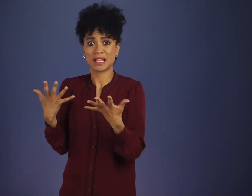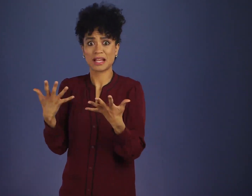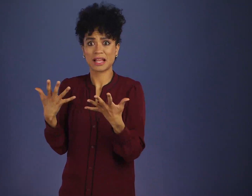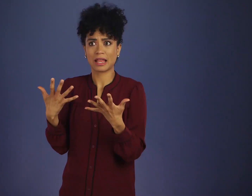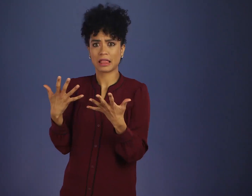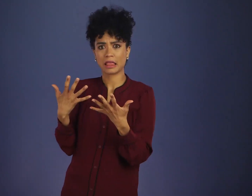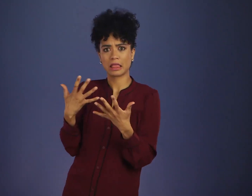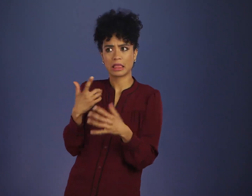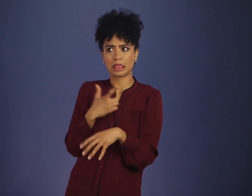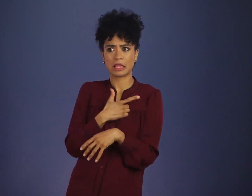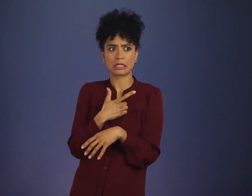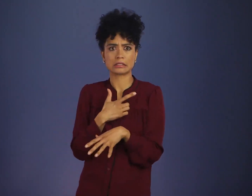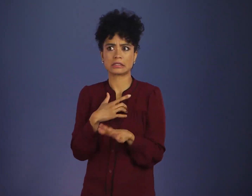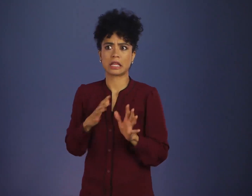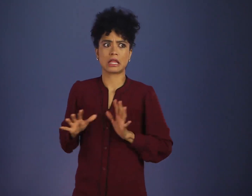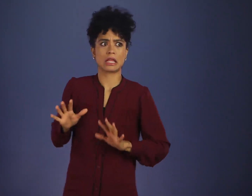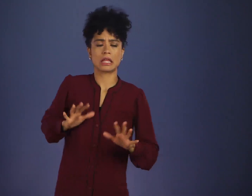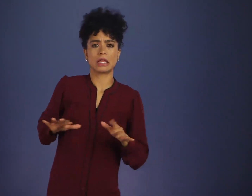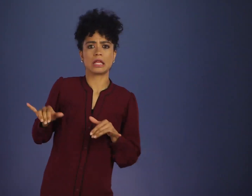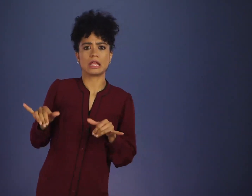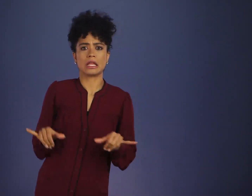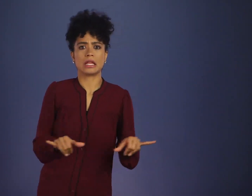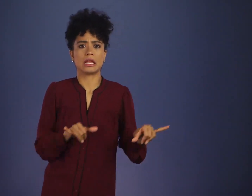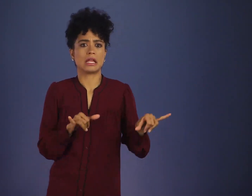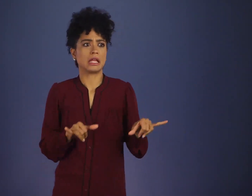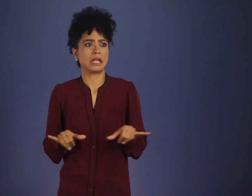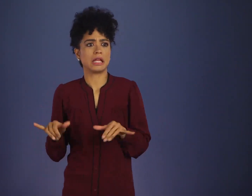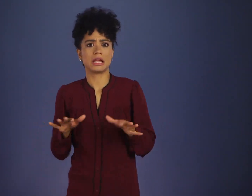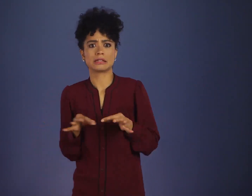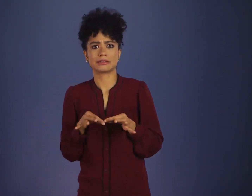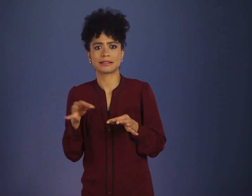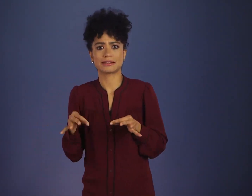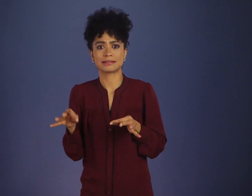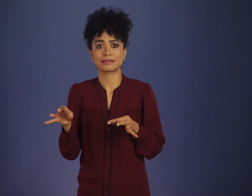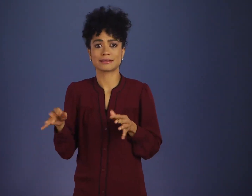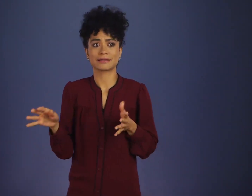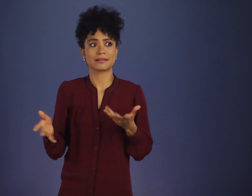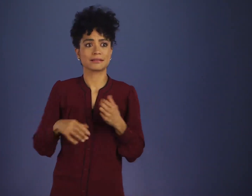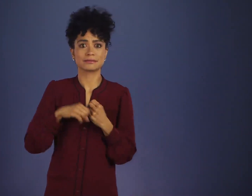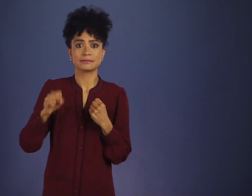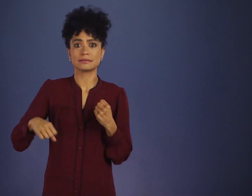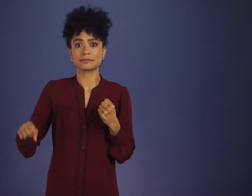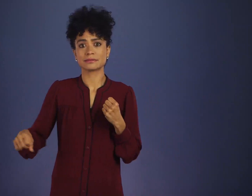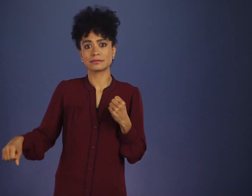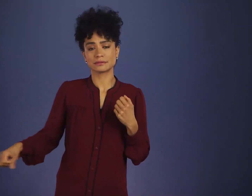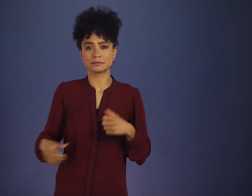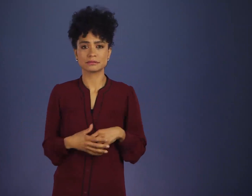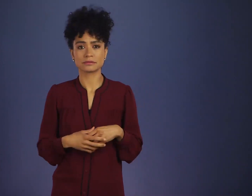We loaf and procrastinate, or at best work grudgingly and under half steam.